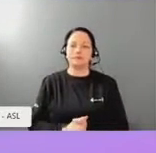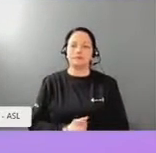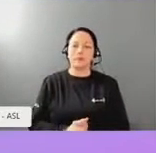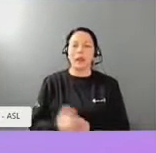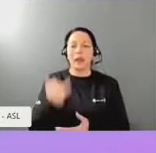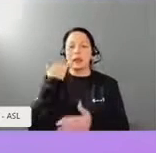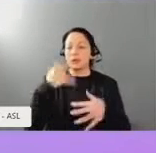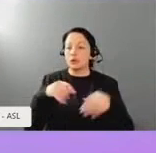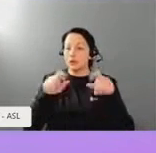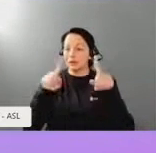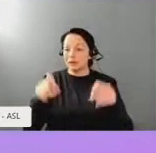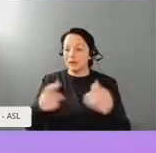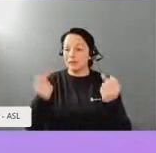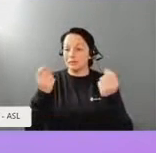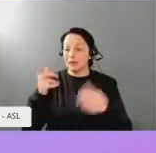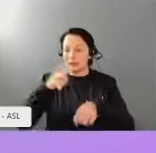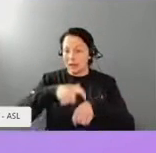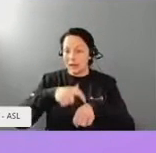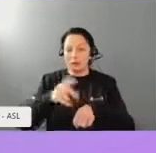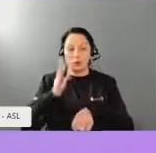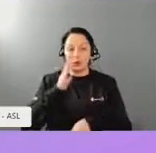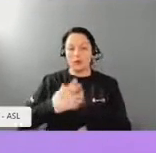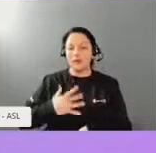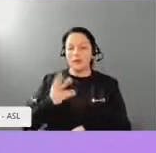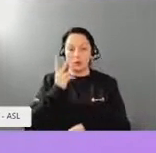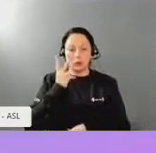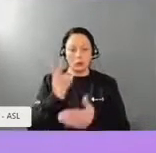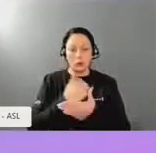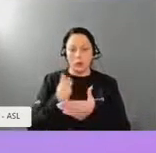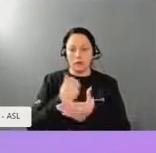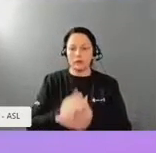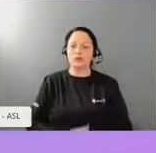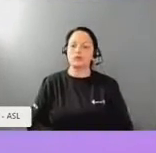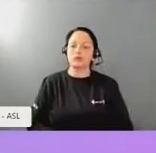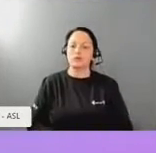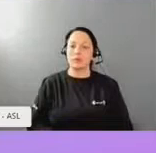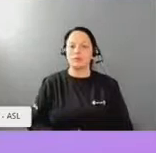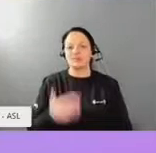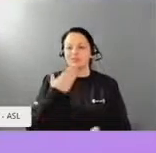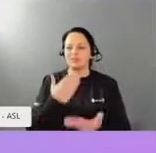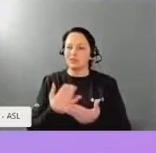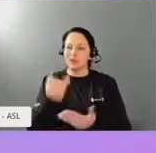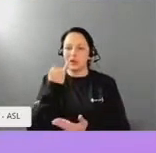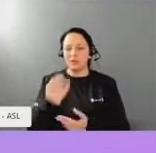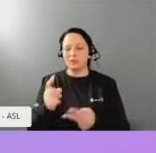and report at the end of your question so that you can get a sense where you are appear